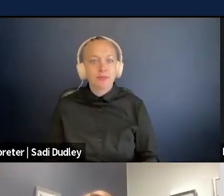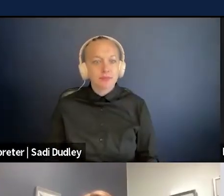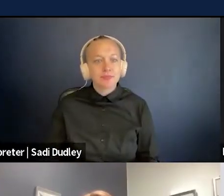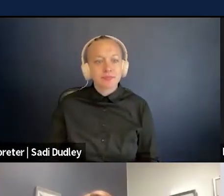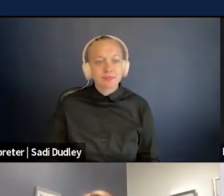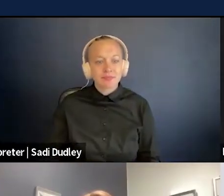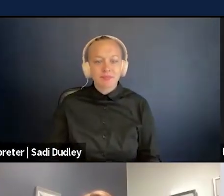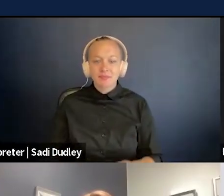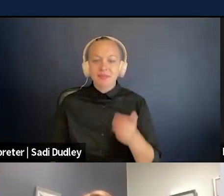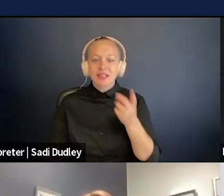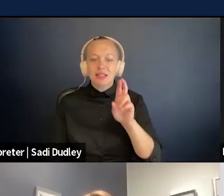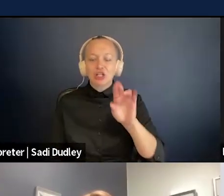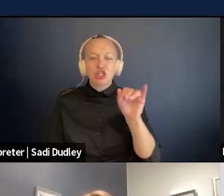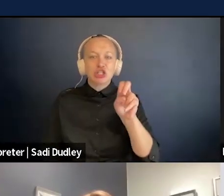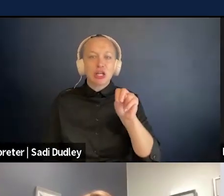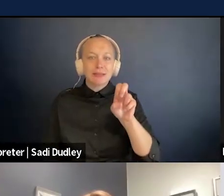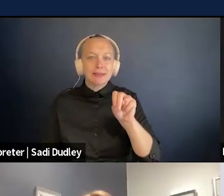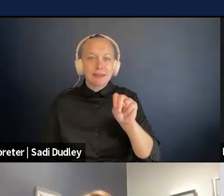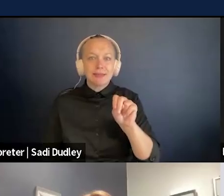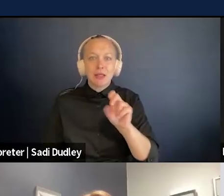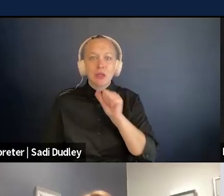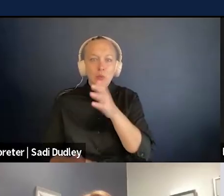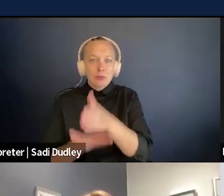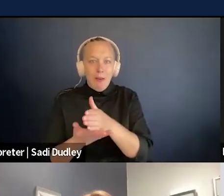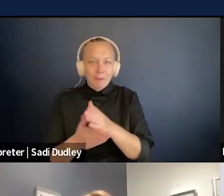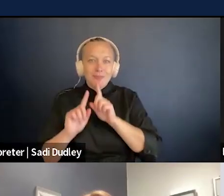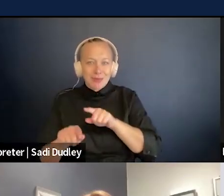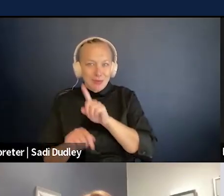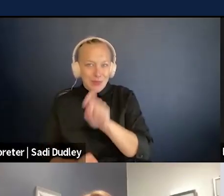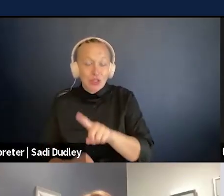Dr. Jansen, please, um, answer the question. I just want to make sure we also have time to move on, uh, because we do need to close at 1030.